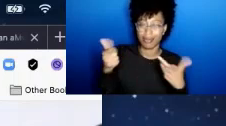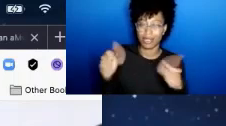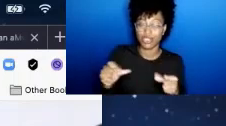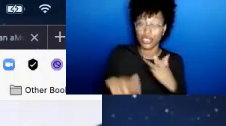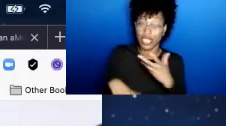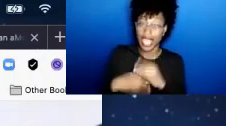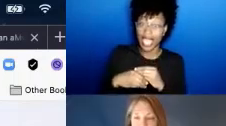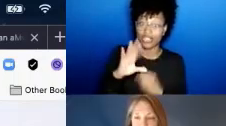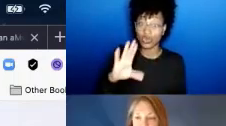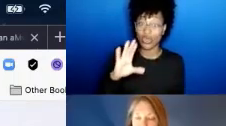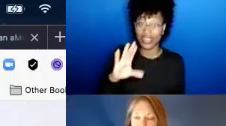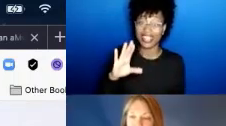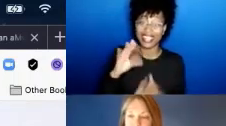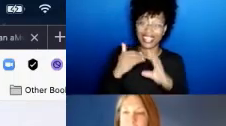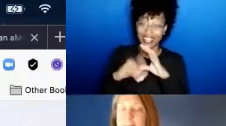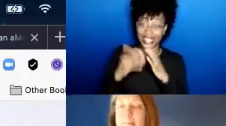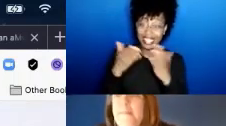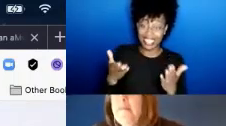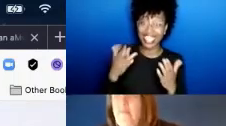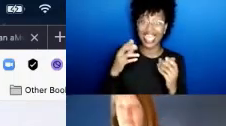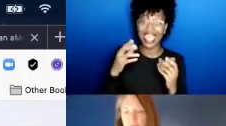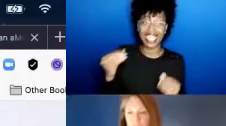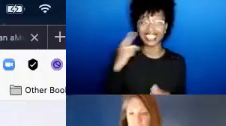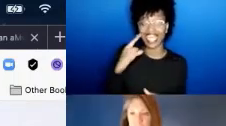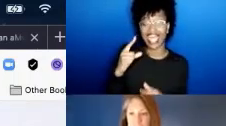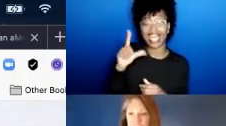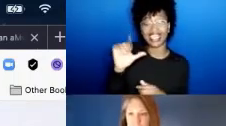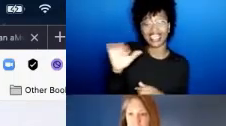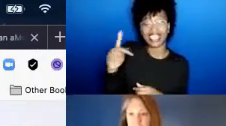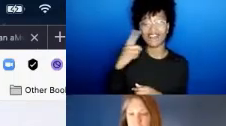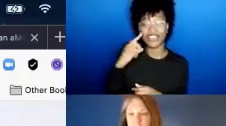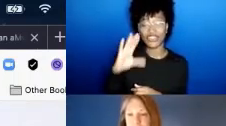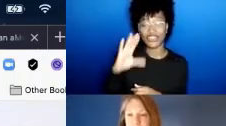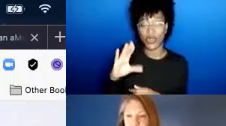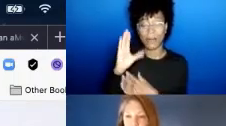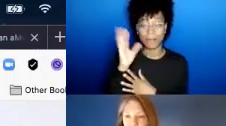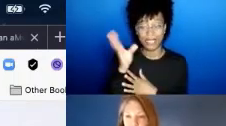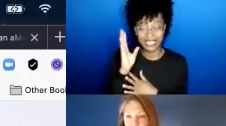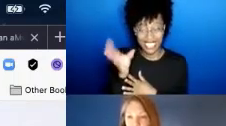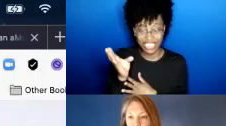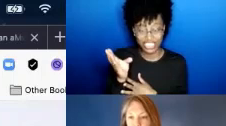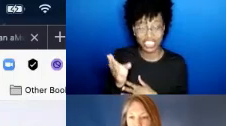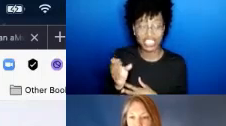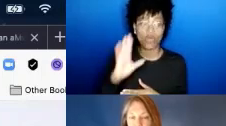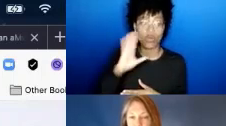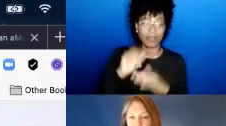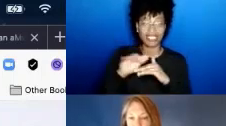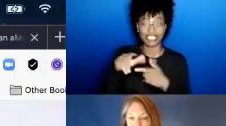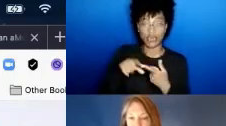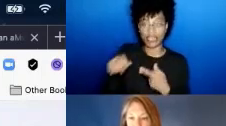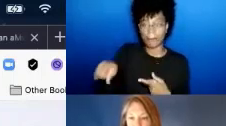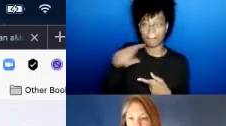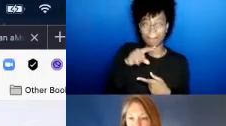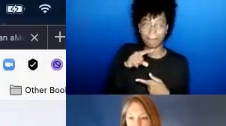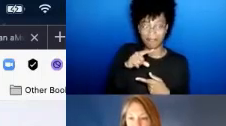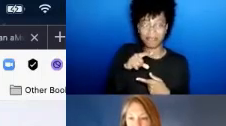address here and a link to your poster -dash go to your presentation will be sent to them.